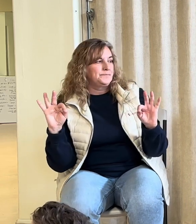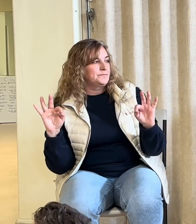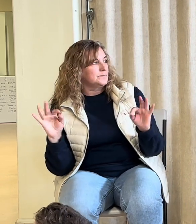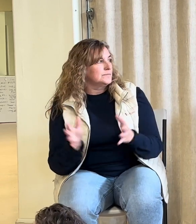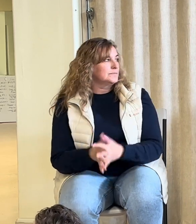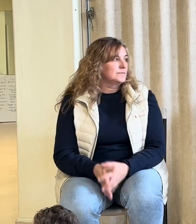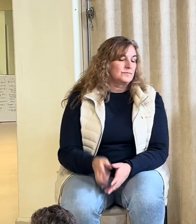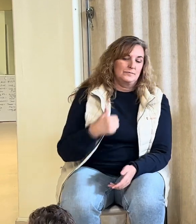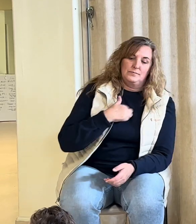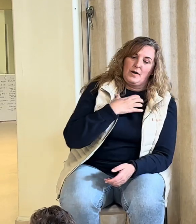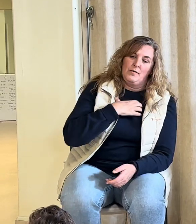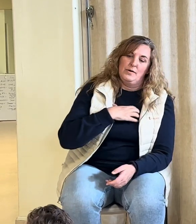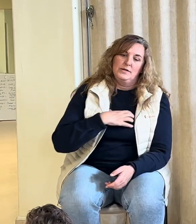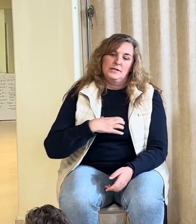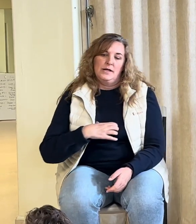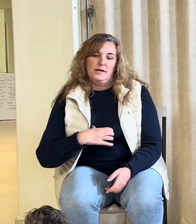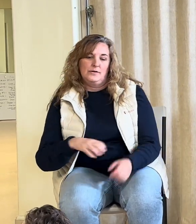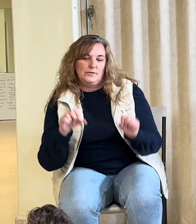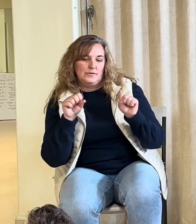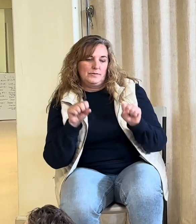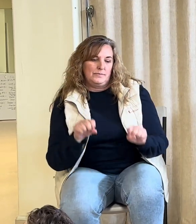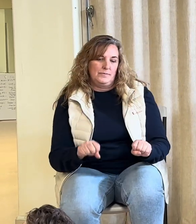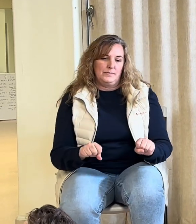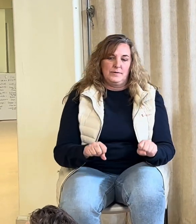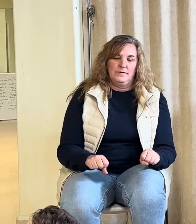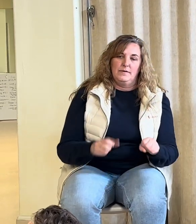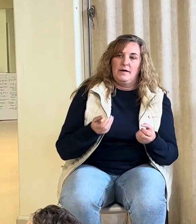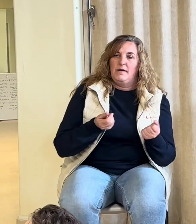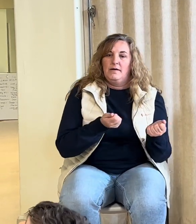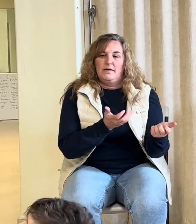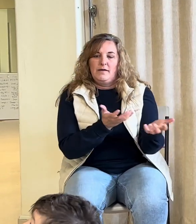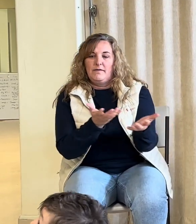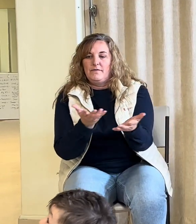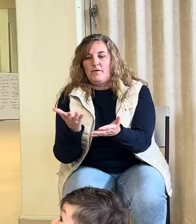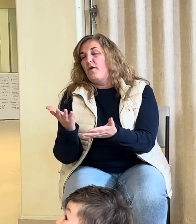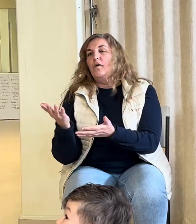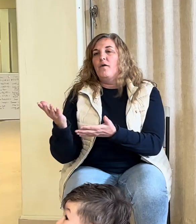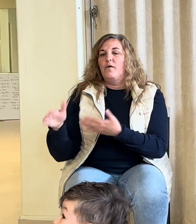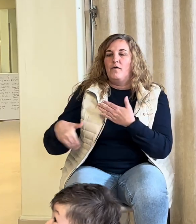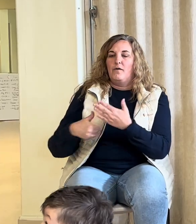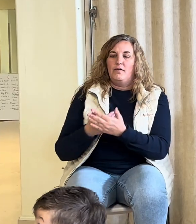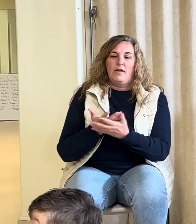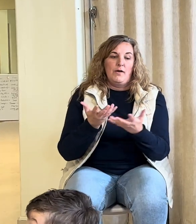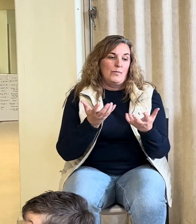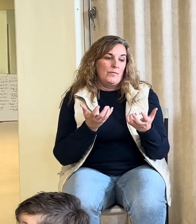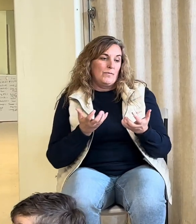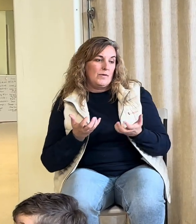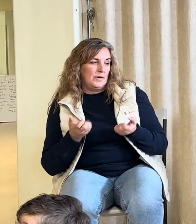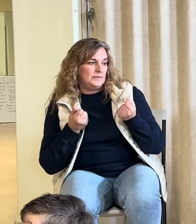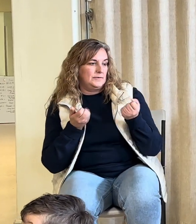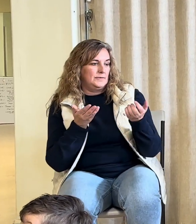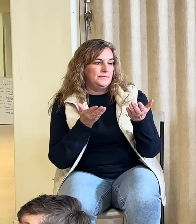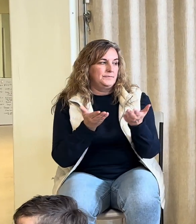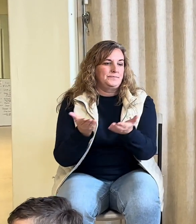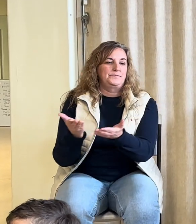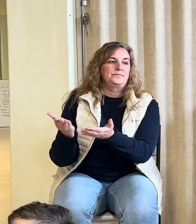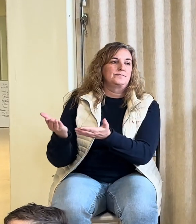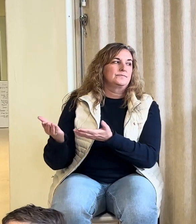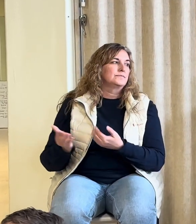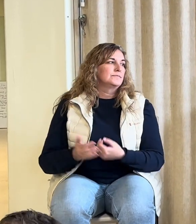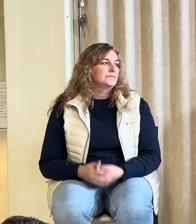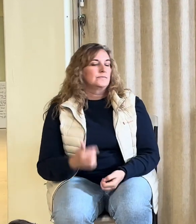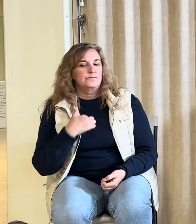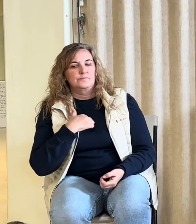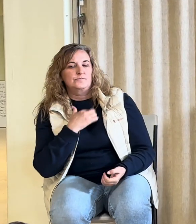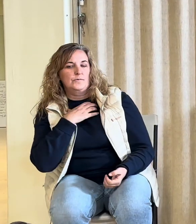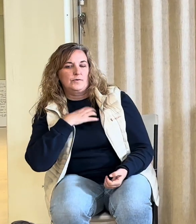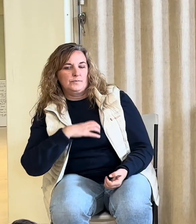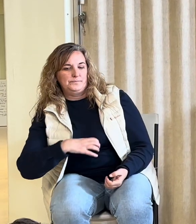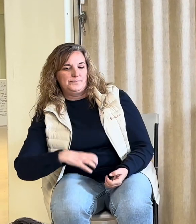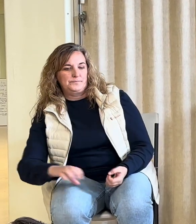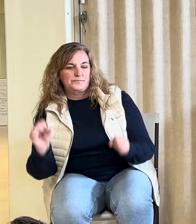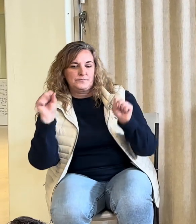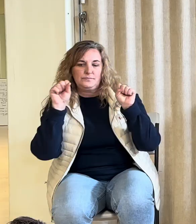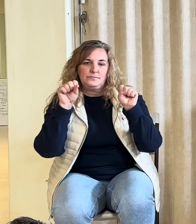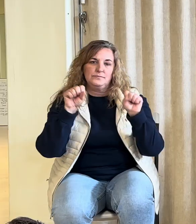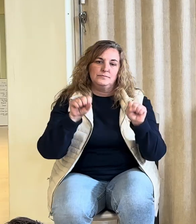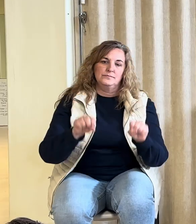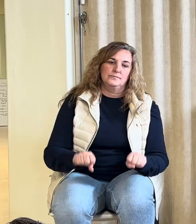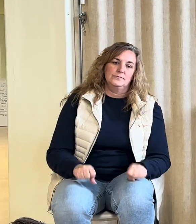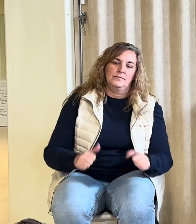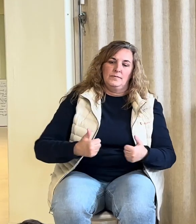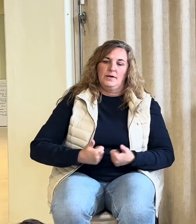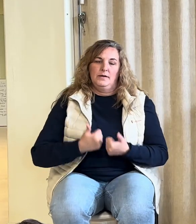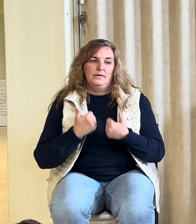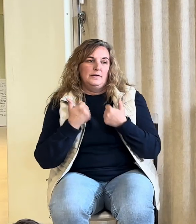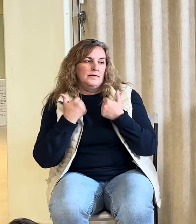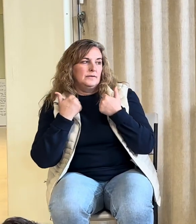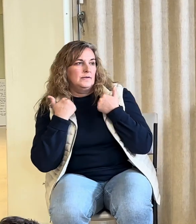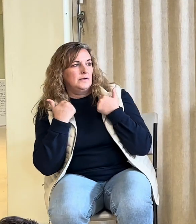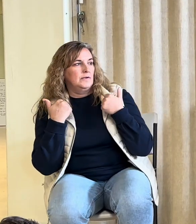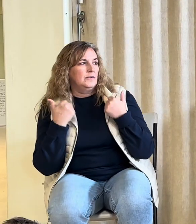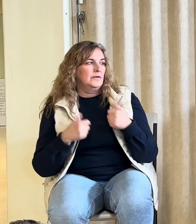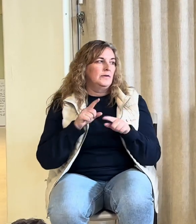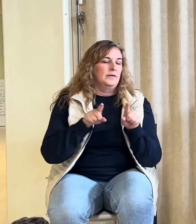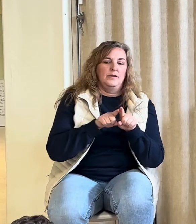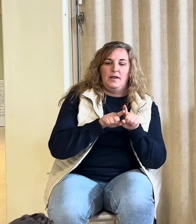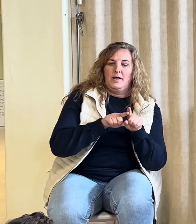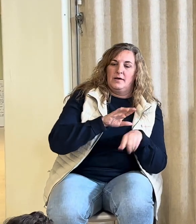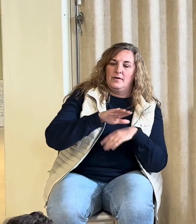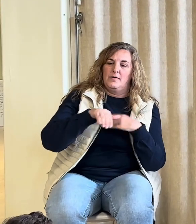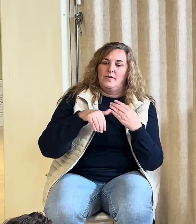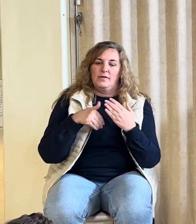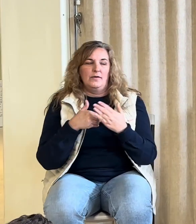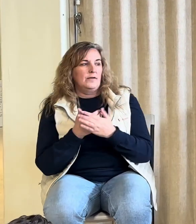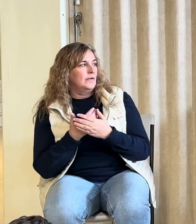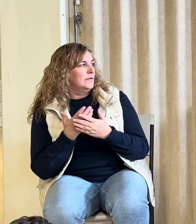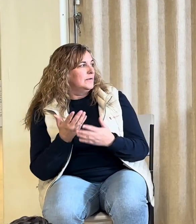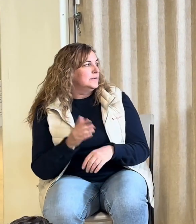I wish I could give all I'm longing to give I wish I could live like I'm longing to live